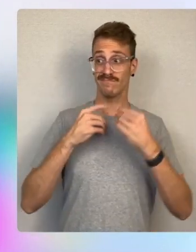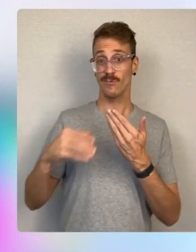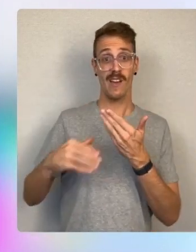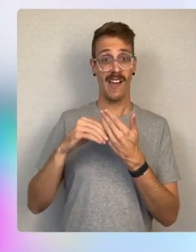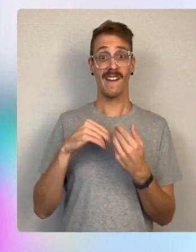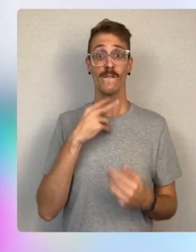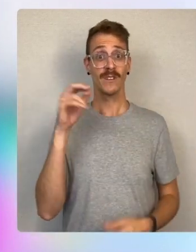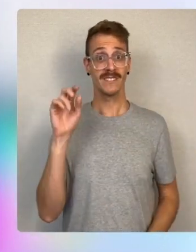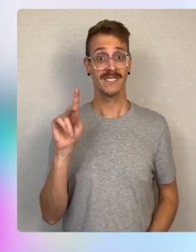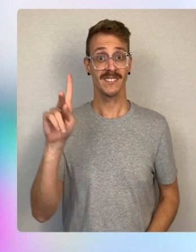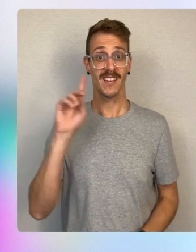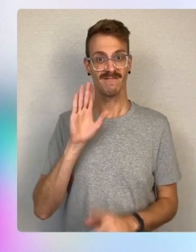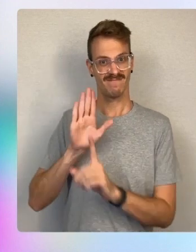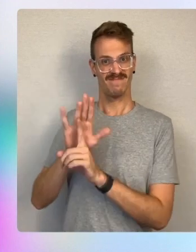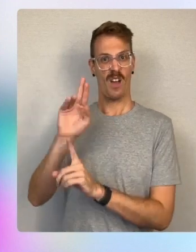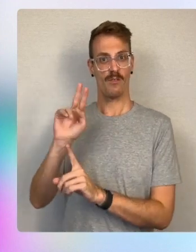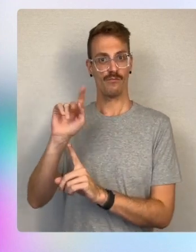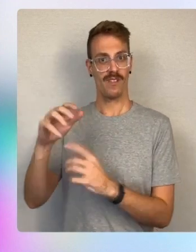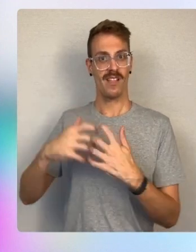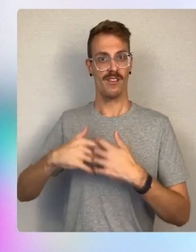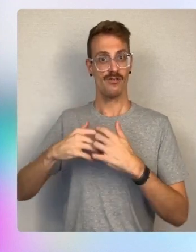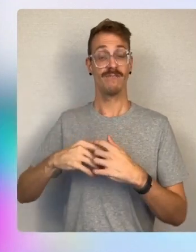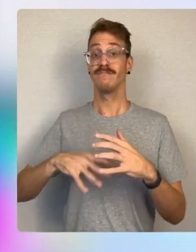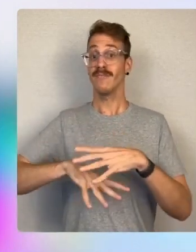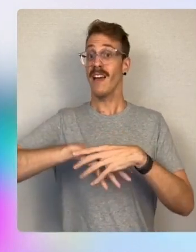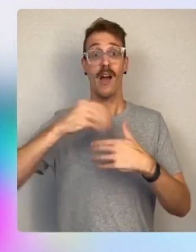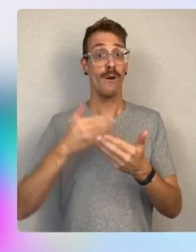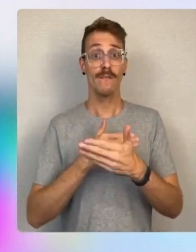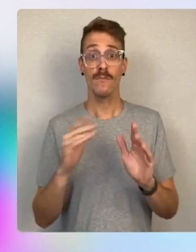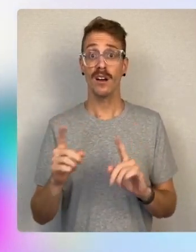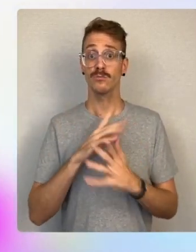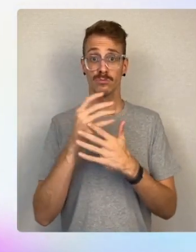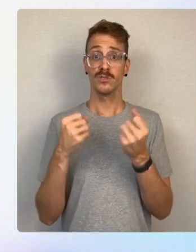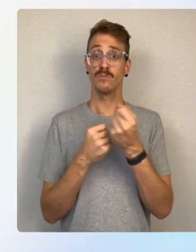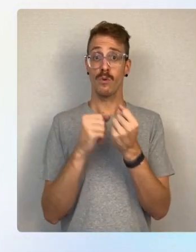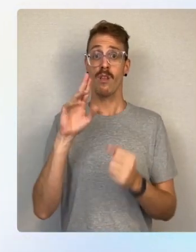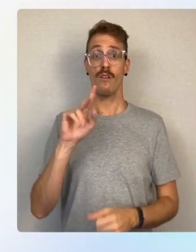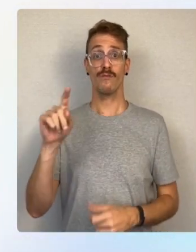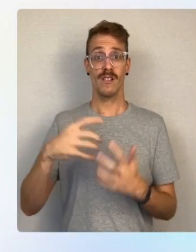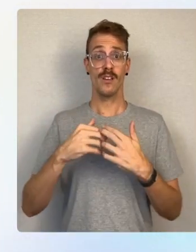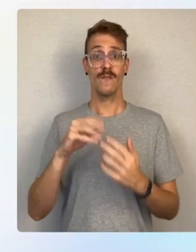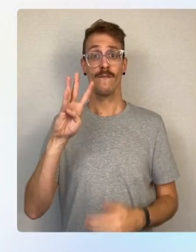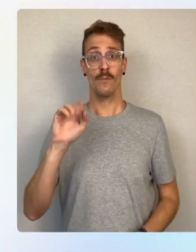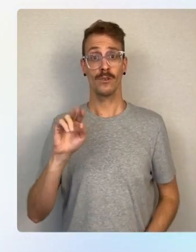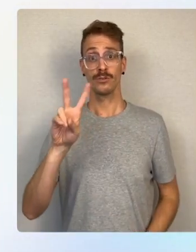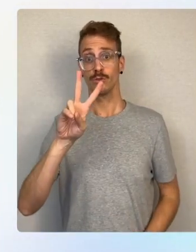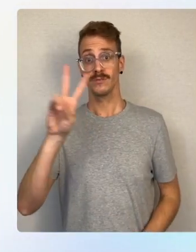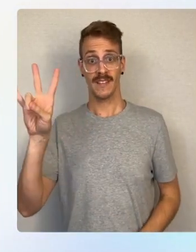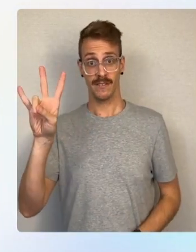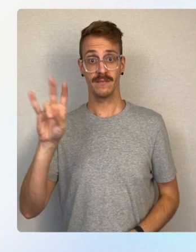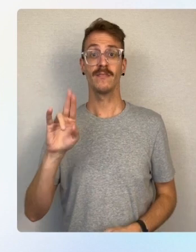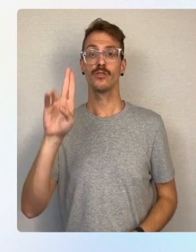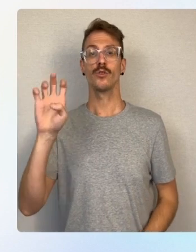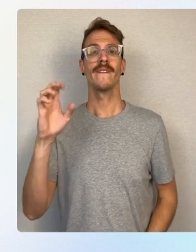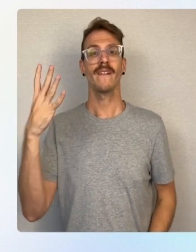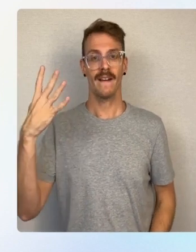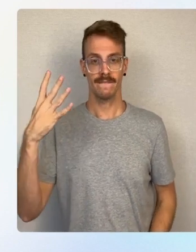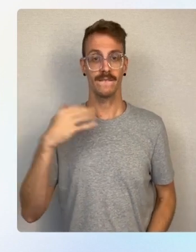We're really excited about adding Voice SDK to Unreal Engine. Out of the box, we would be supporting Unreal Engine 4.27 and UE 5,